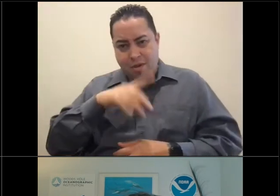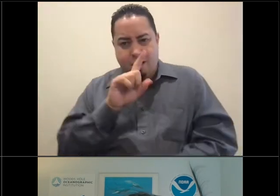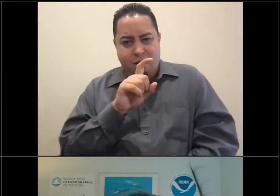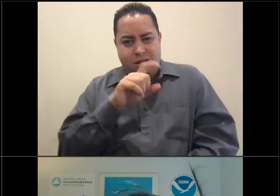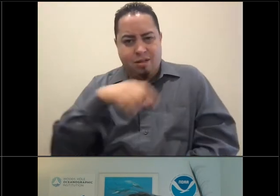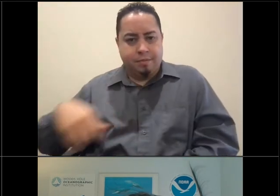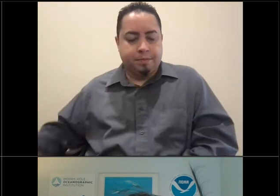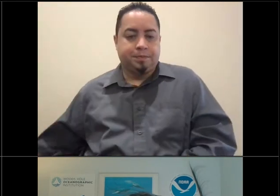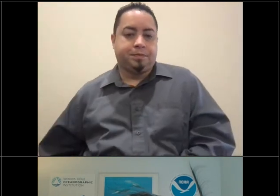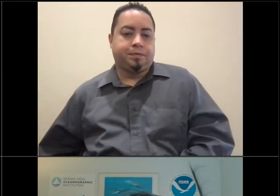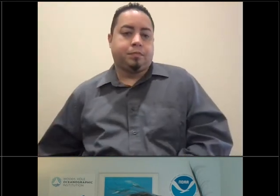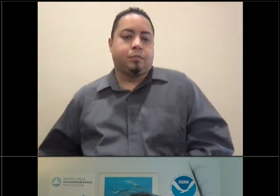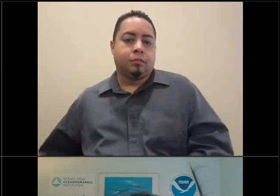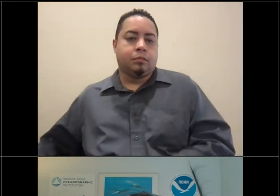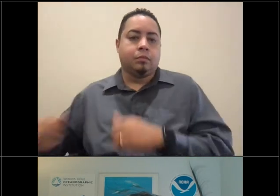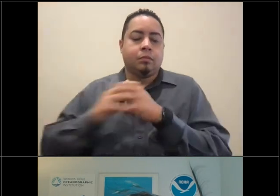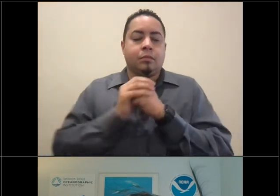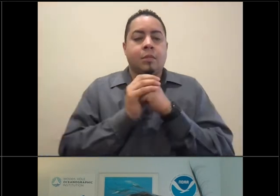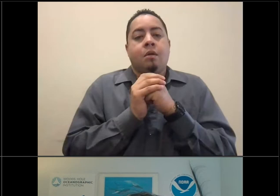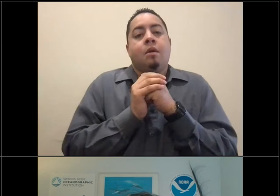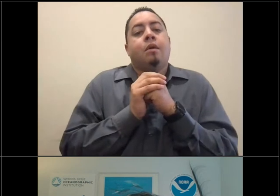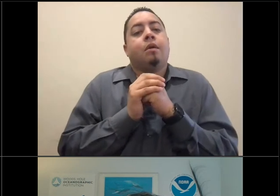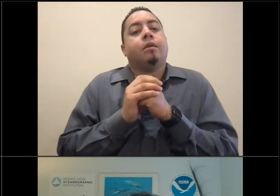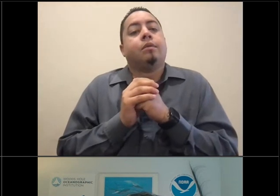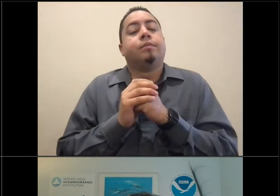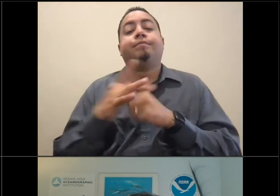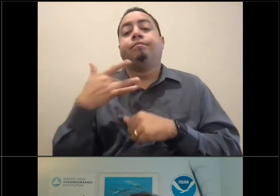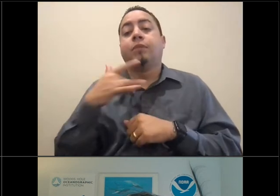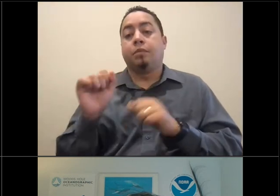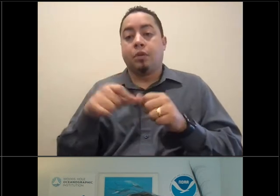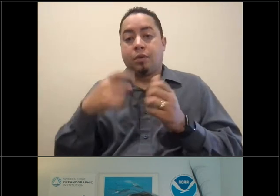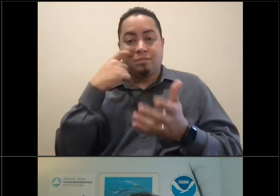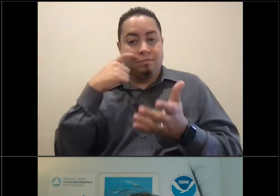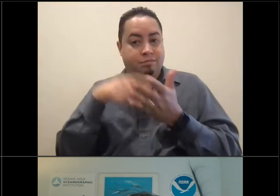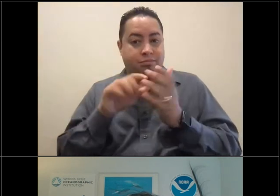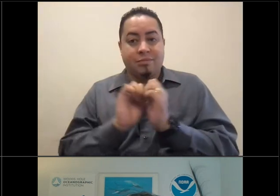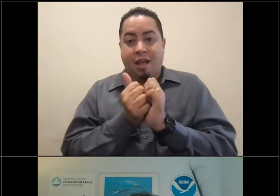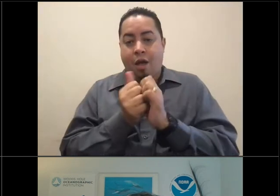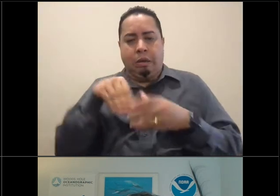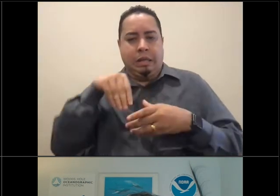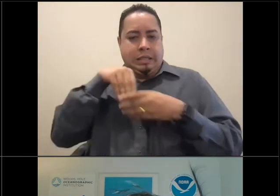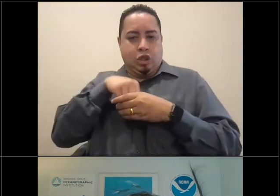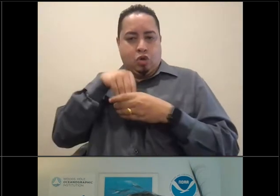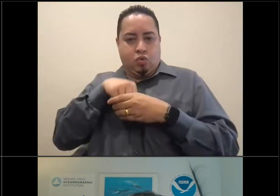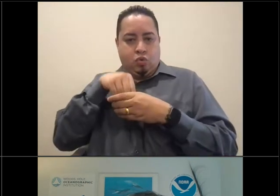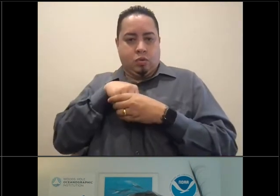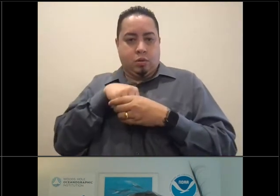That's a really good question. So usually we can tell from internal organs, so when we do dissections on the fish,